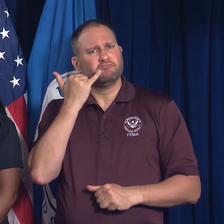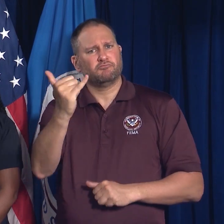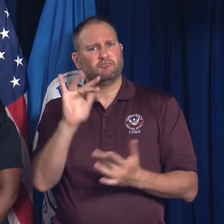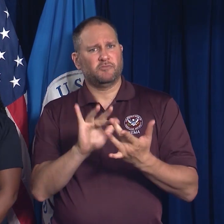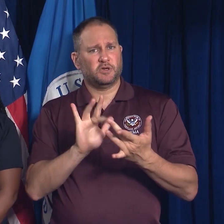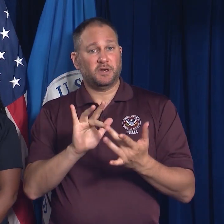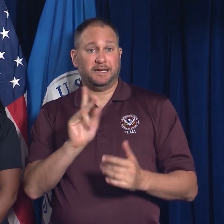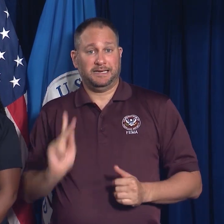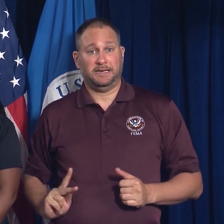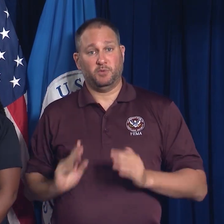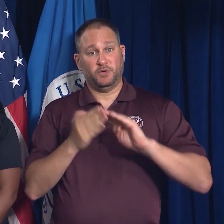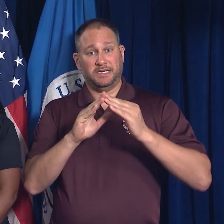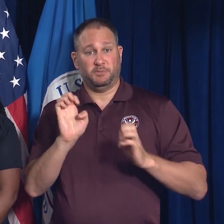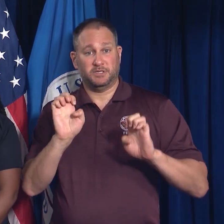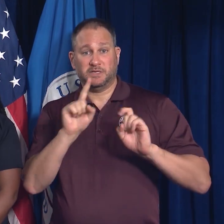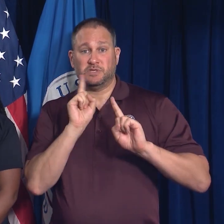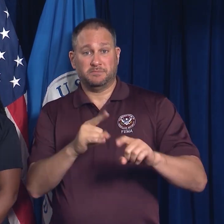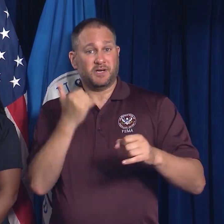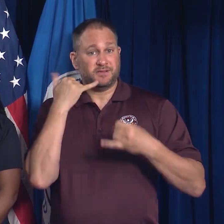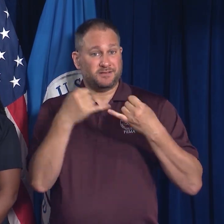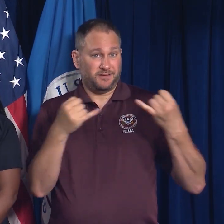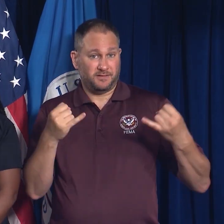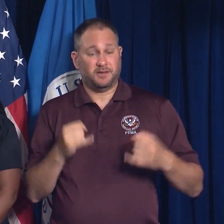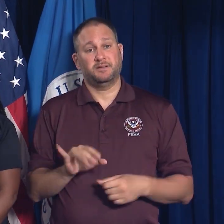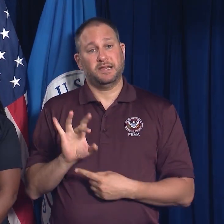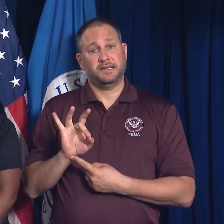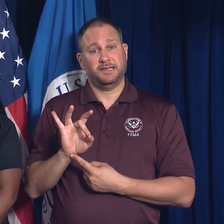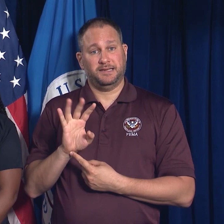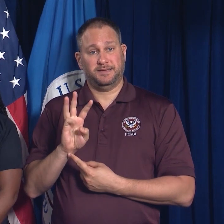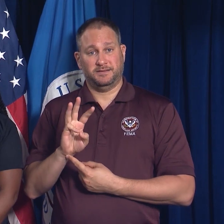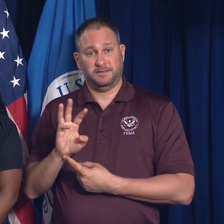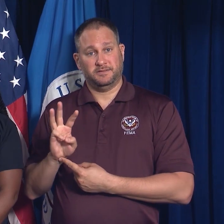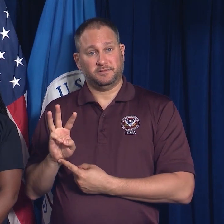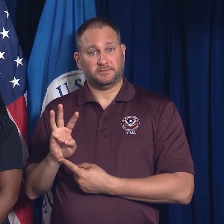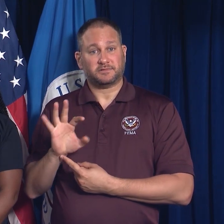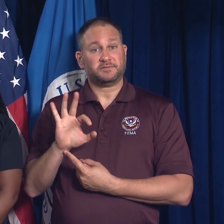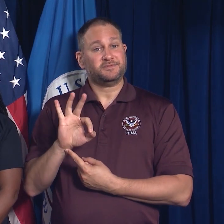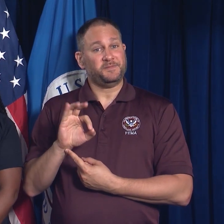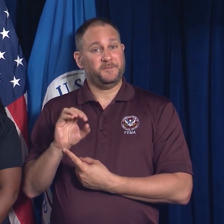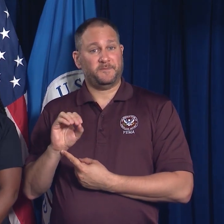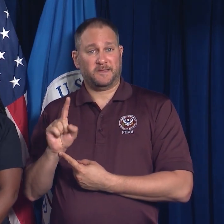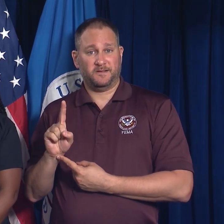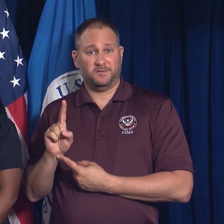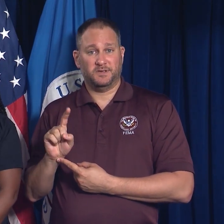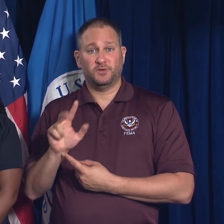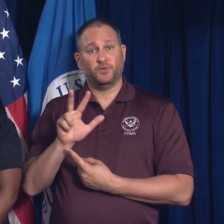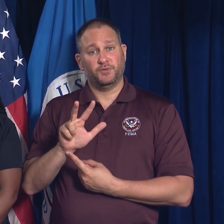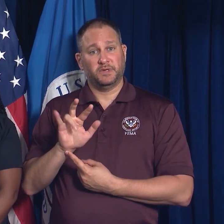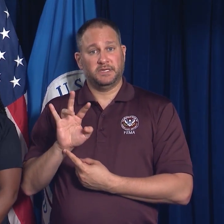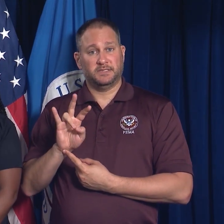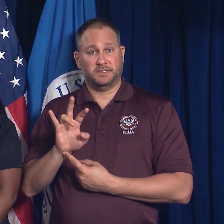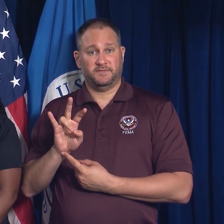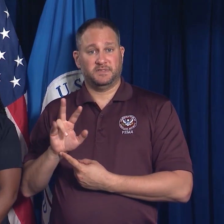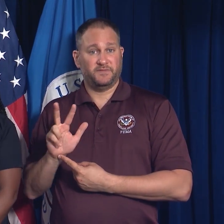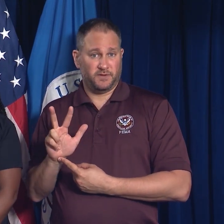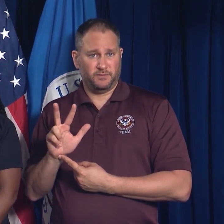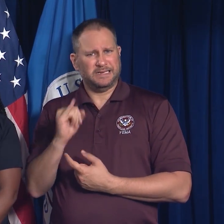Call the Kidney Community Emergency Response Hotline at 866-901-3773